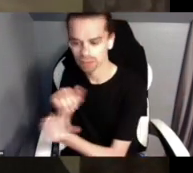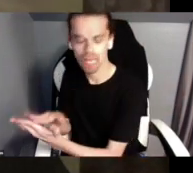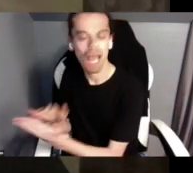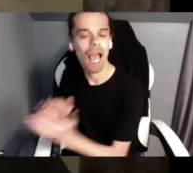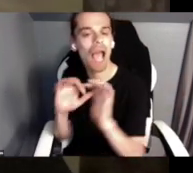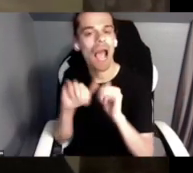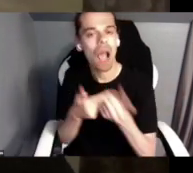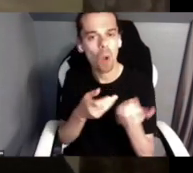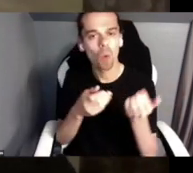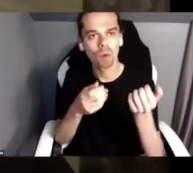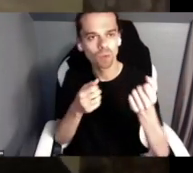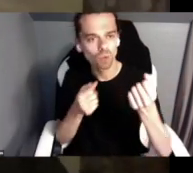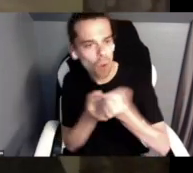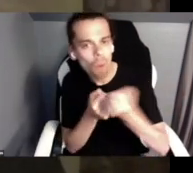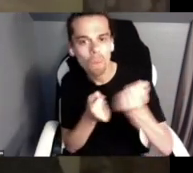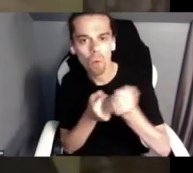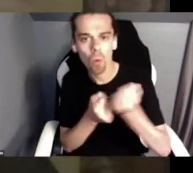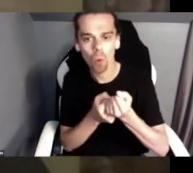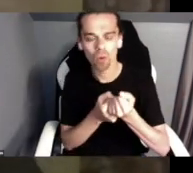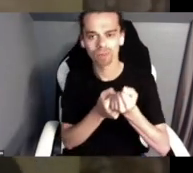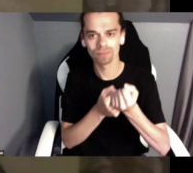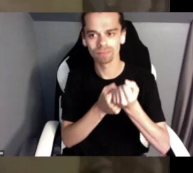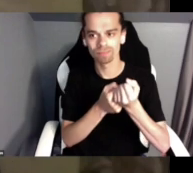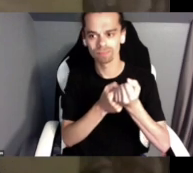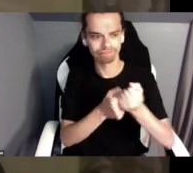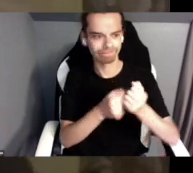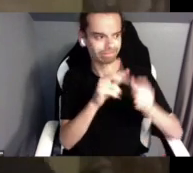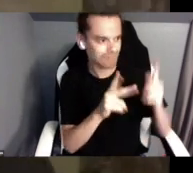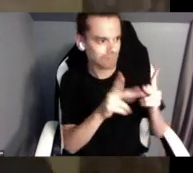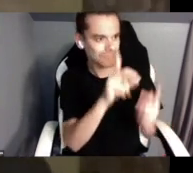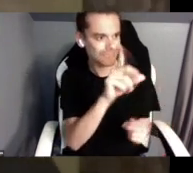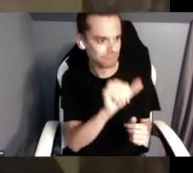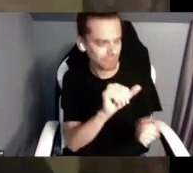So many become independent with disabilities.